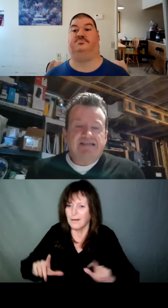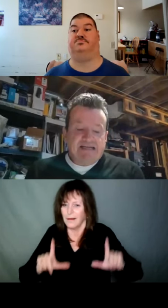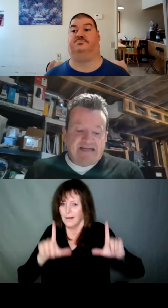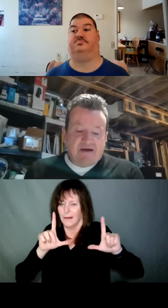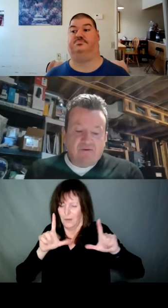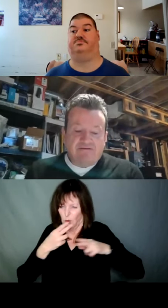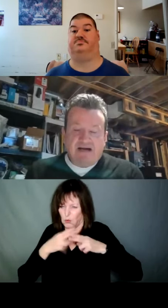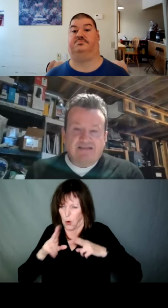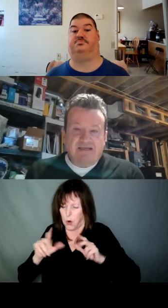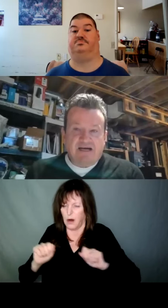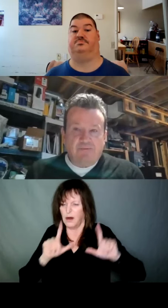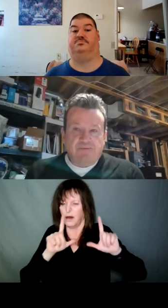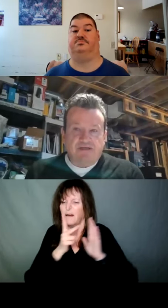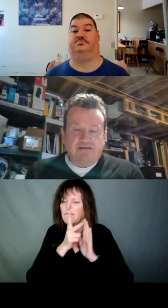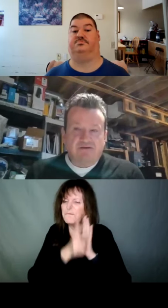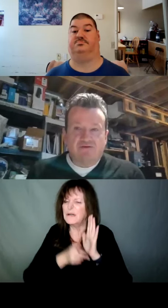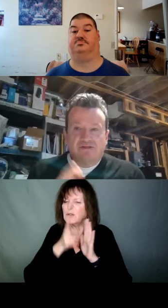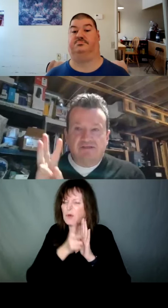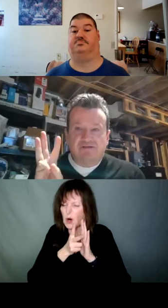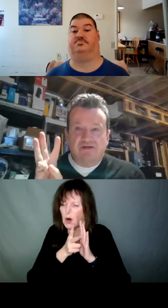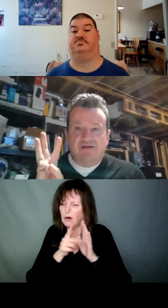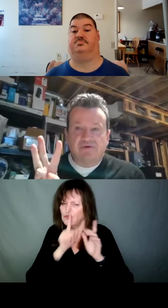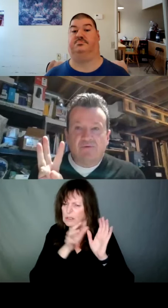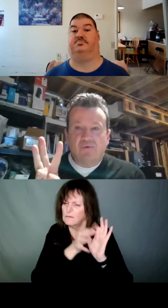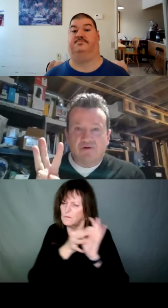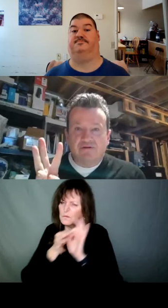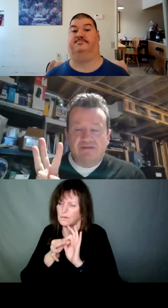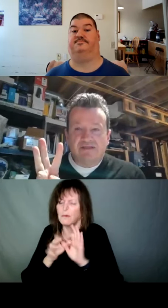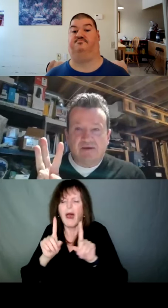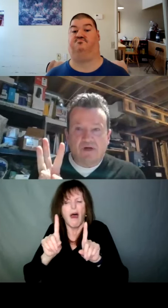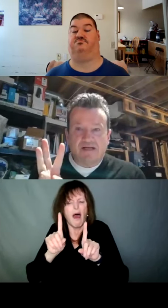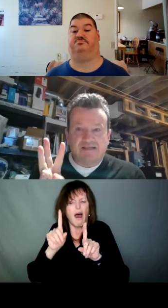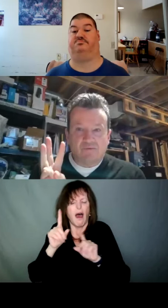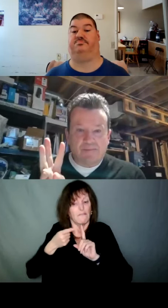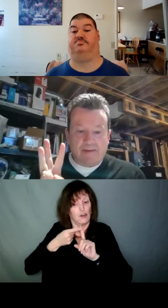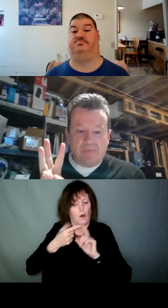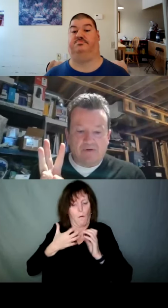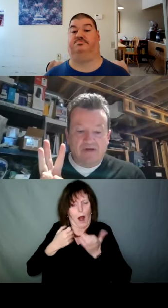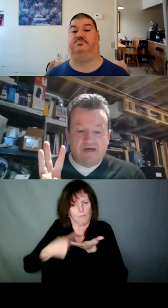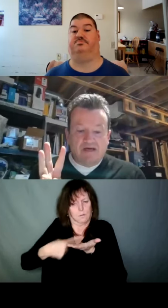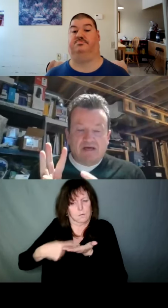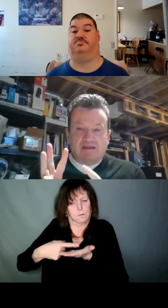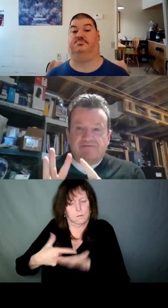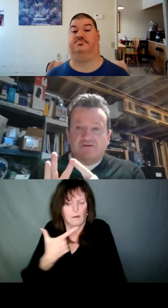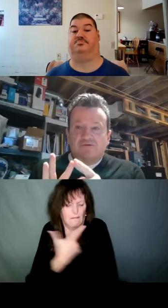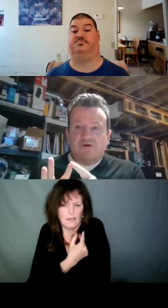today. We're going to watch a video that will describe some really relevant information in just a bit.